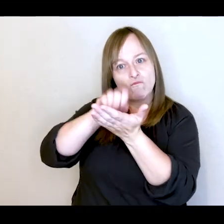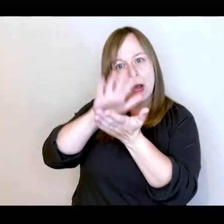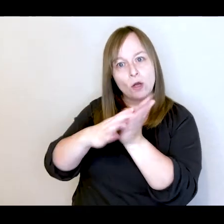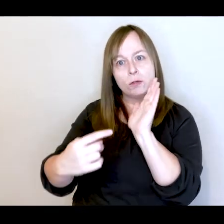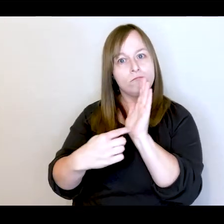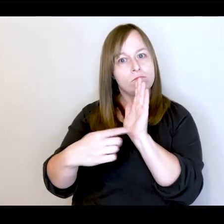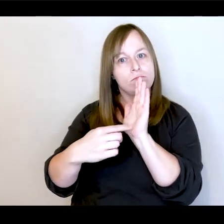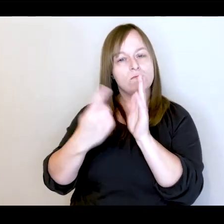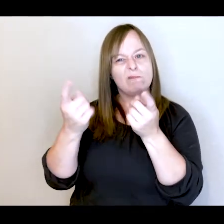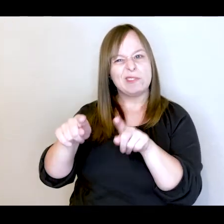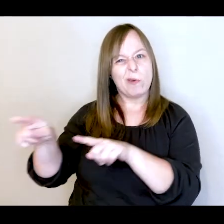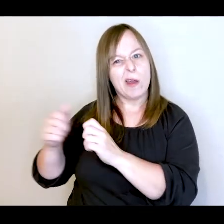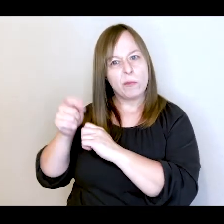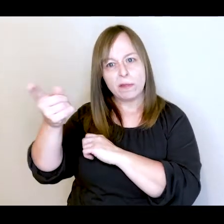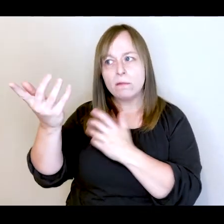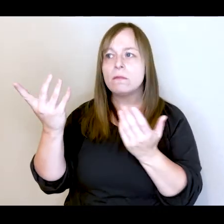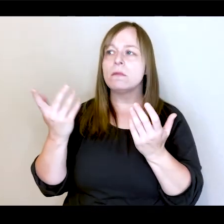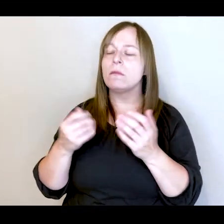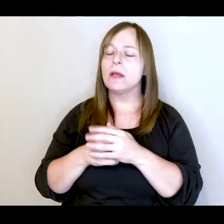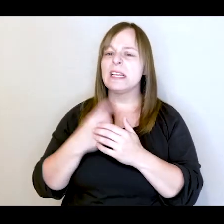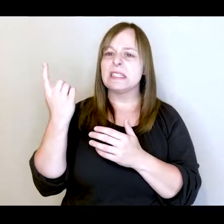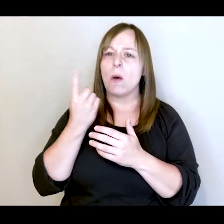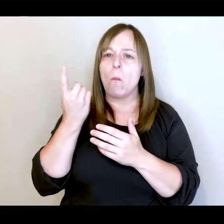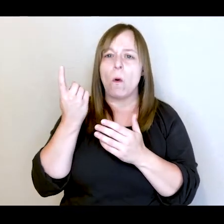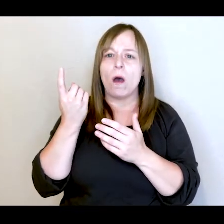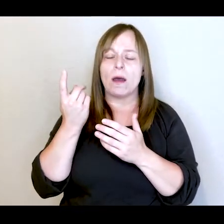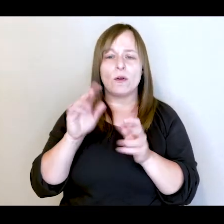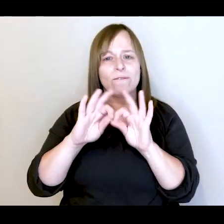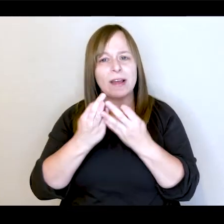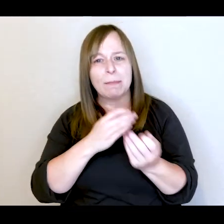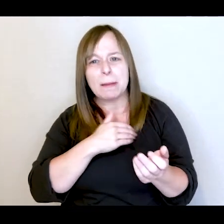of what's going on. And for someone who is a family member, you know,